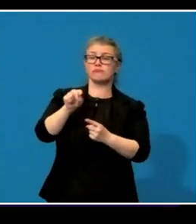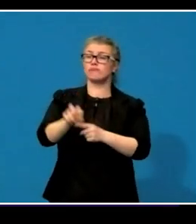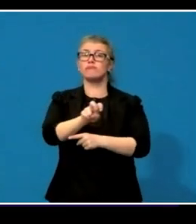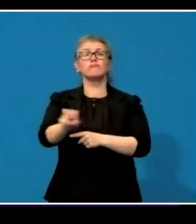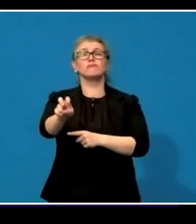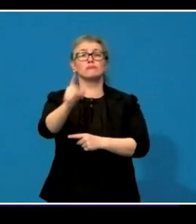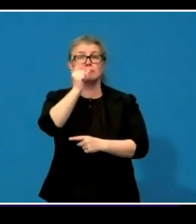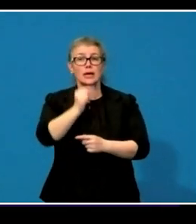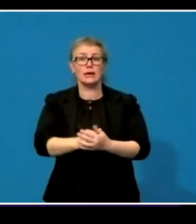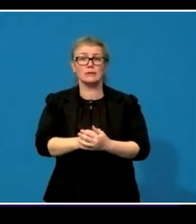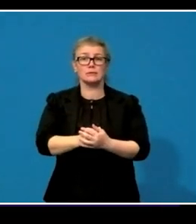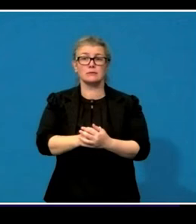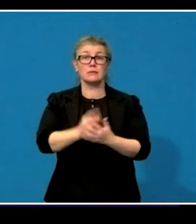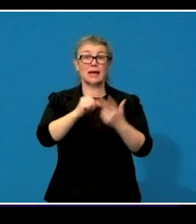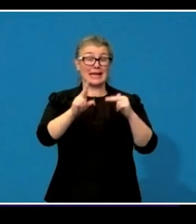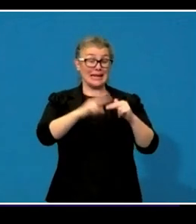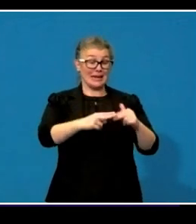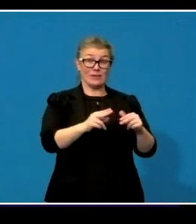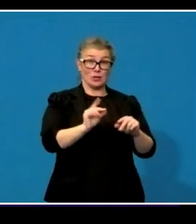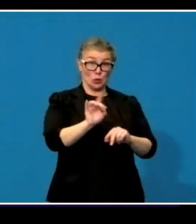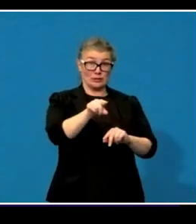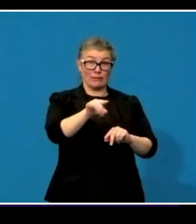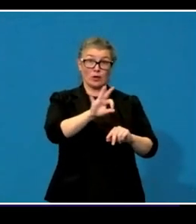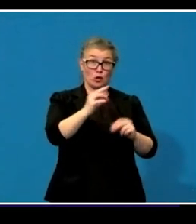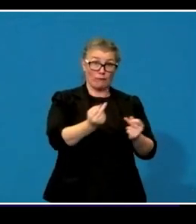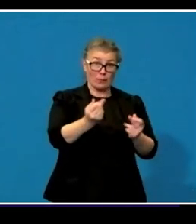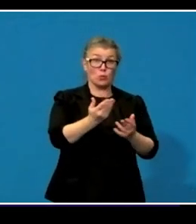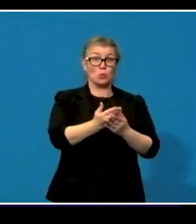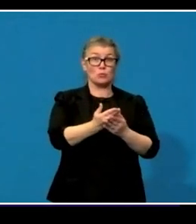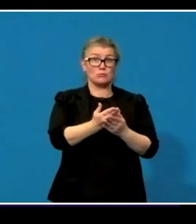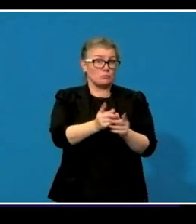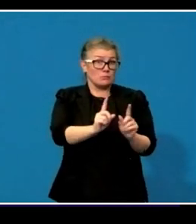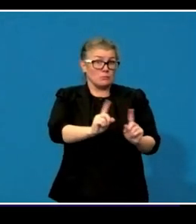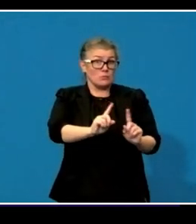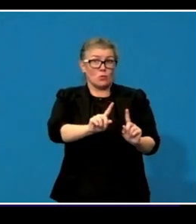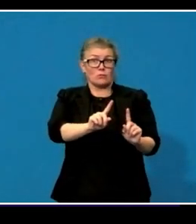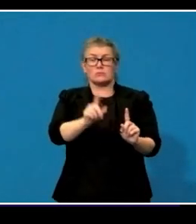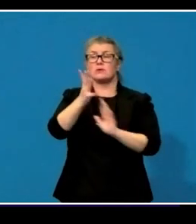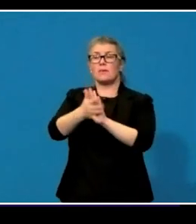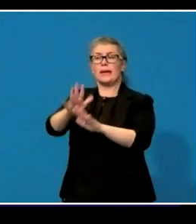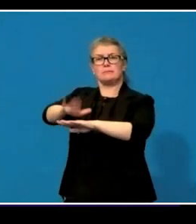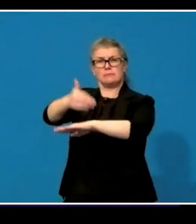longer be available. JOAN: Yes, that's correct Can you tell the Commissioners what your thinking was and what you did to try to achieve that goal?